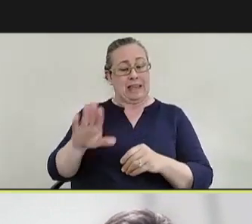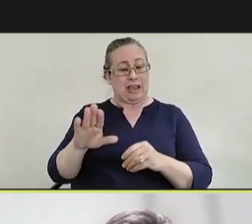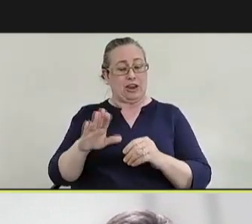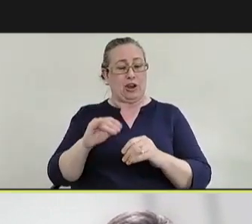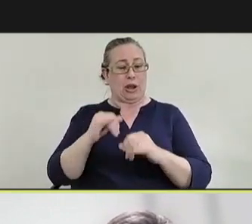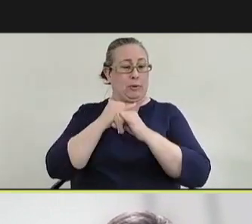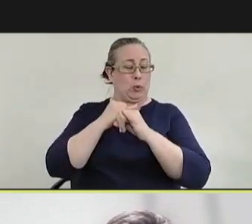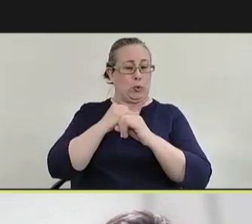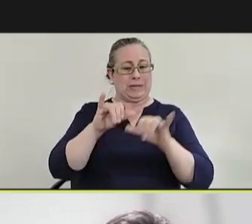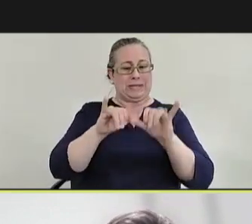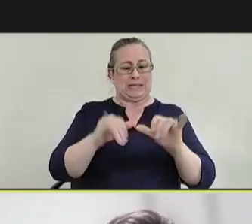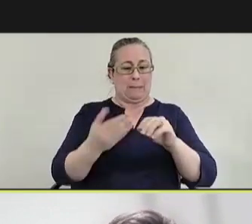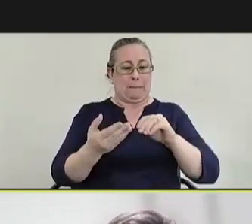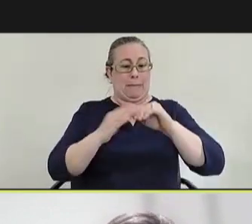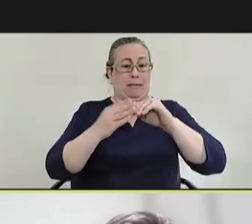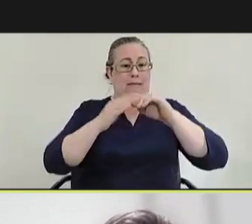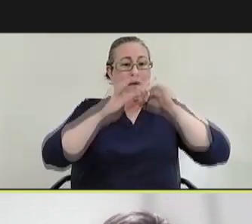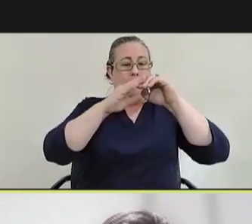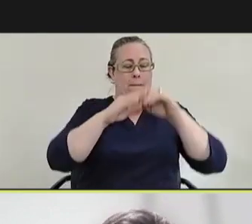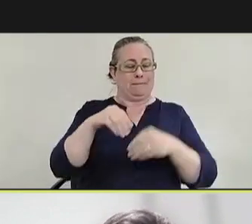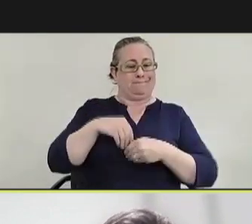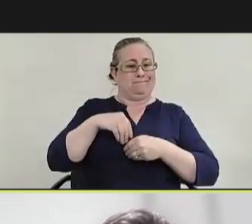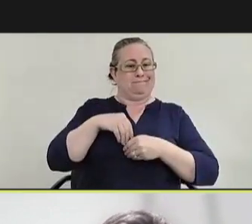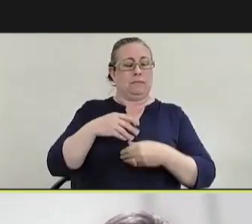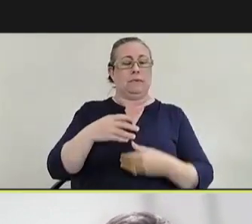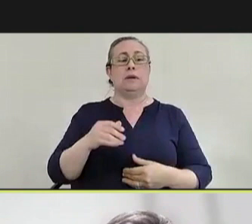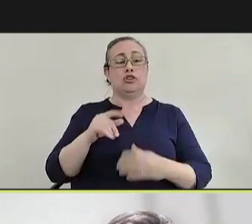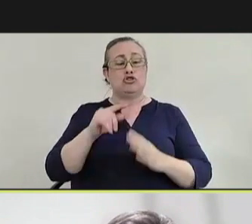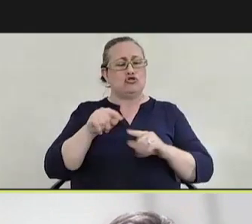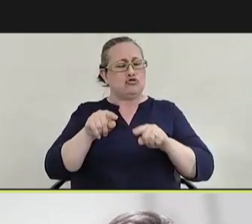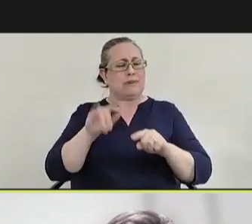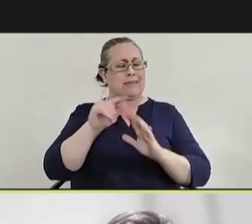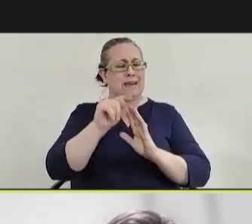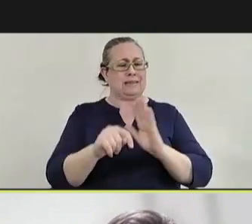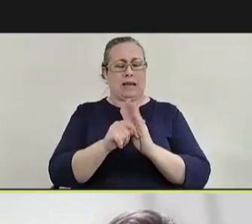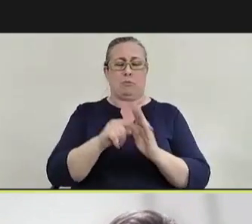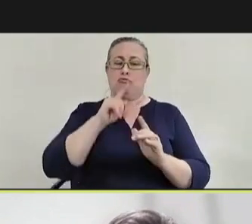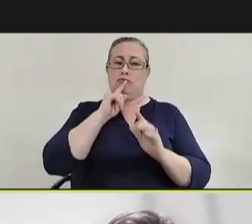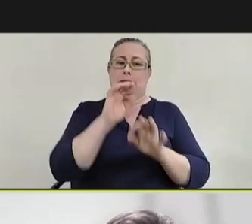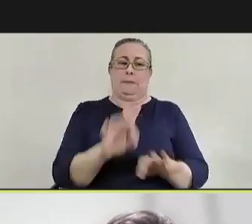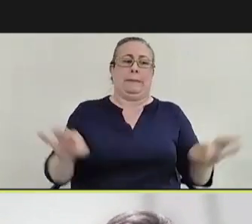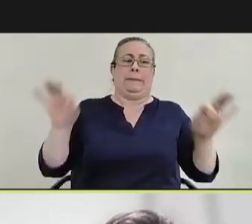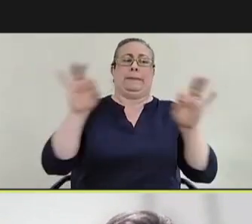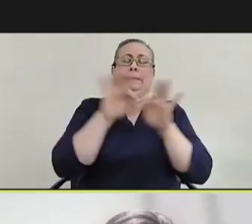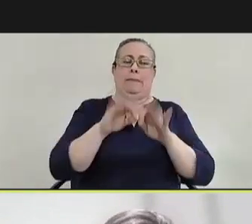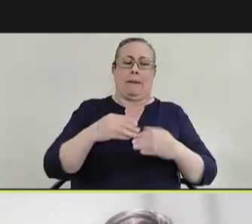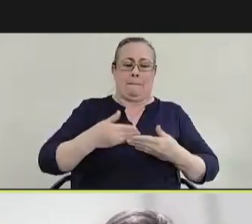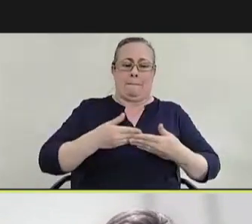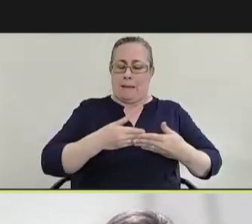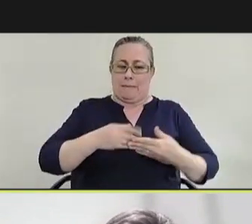immunizations. And during this time it is really, really relevant that babies are protected through